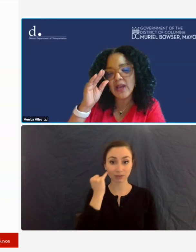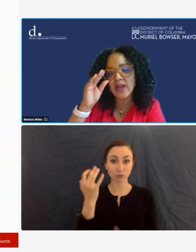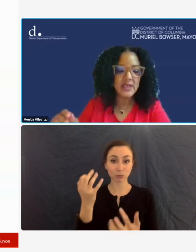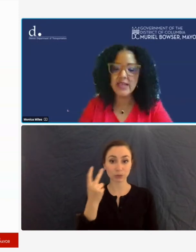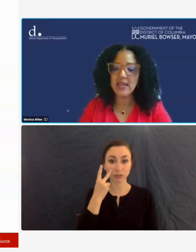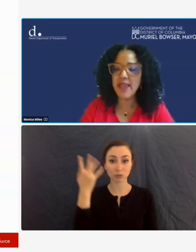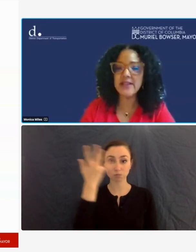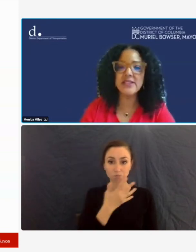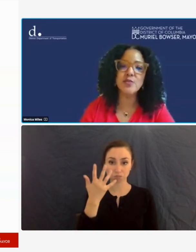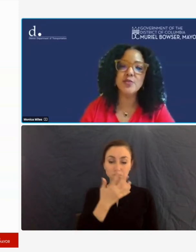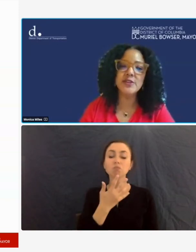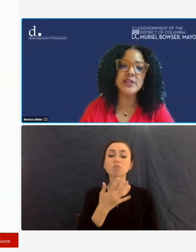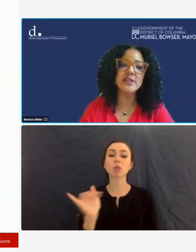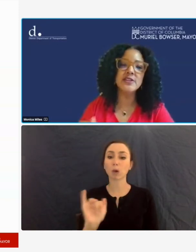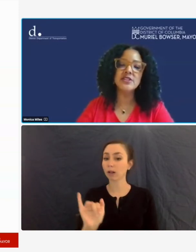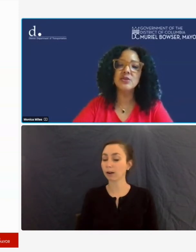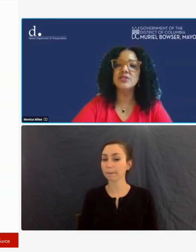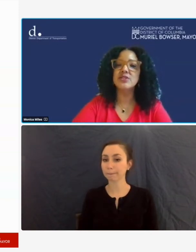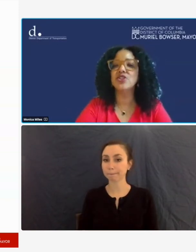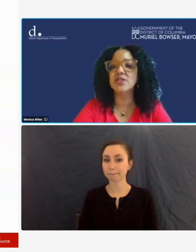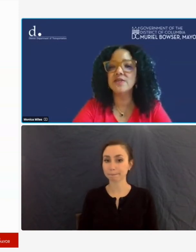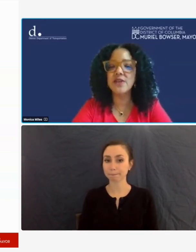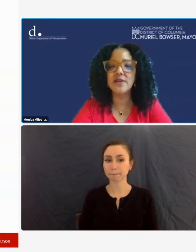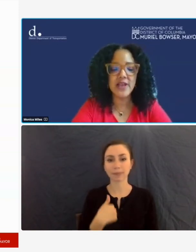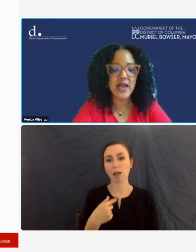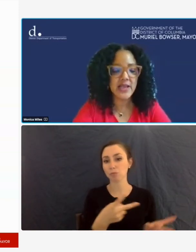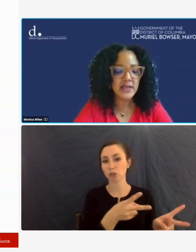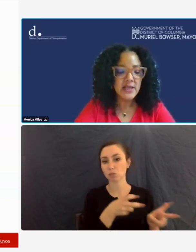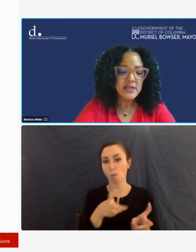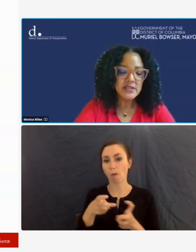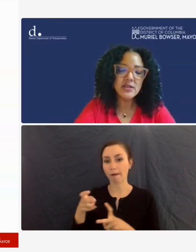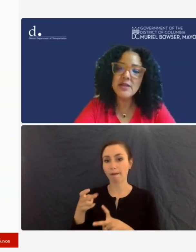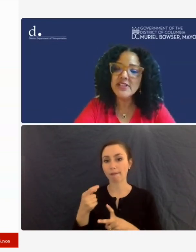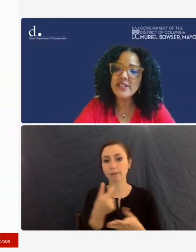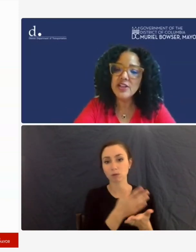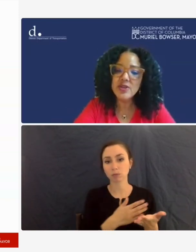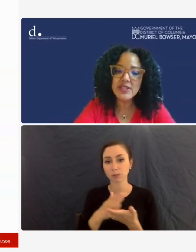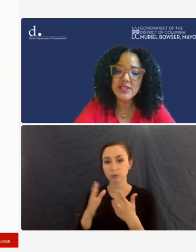is i'm exciting just little sections of of the guide so let me just tell you what the national